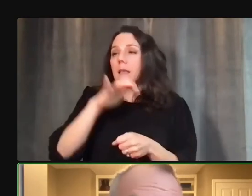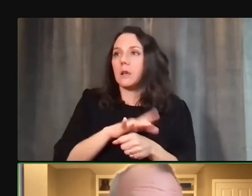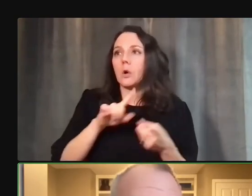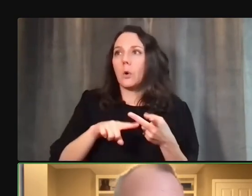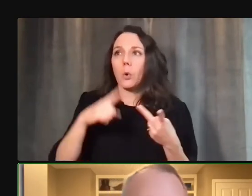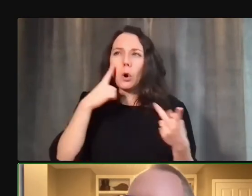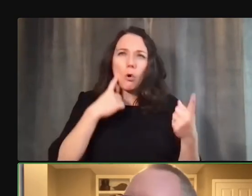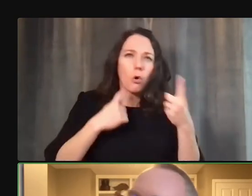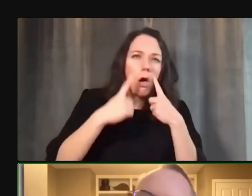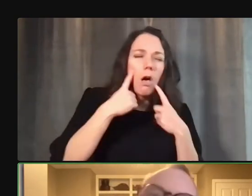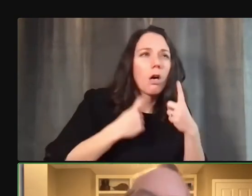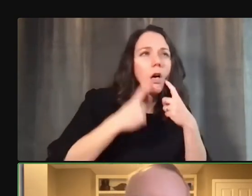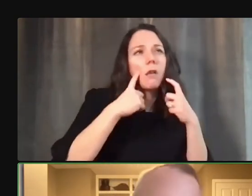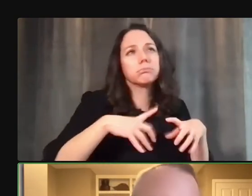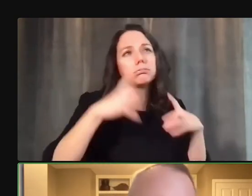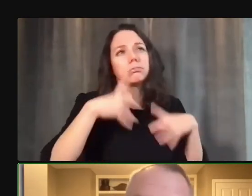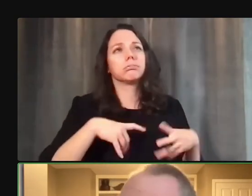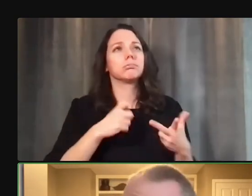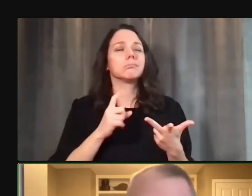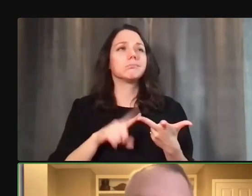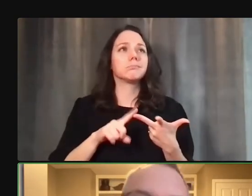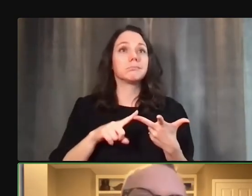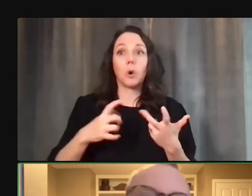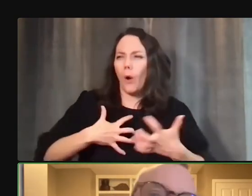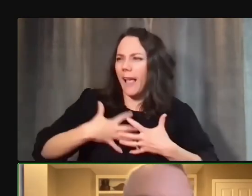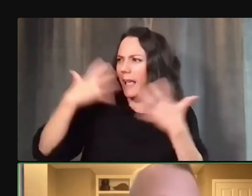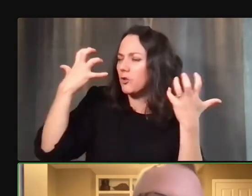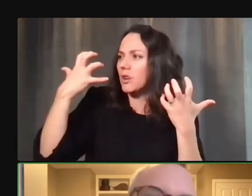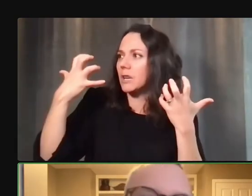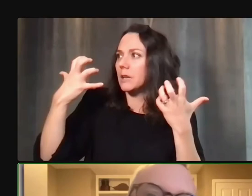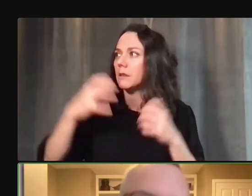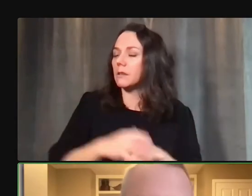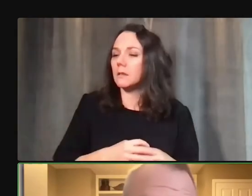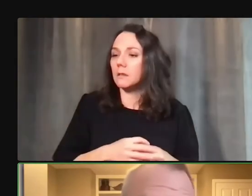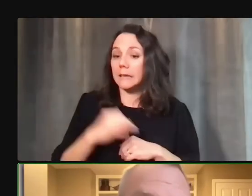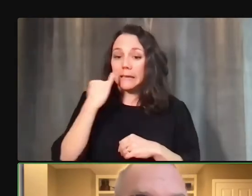angry when an Indigenous person enters a Gallery